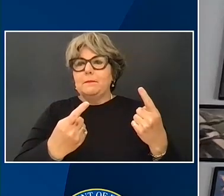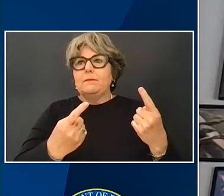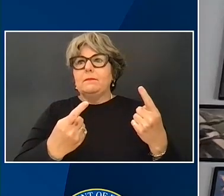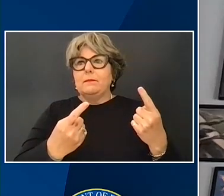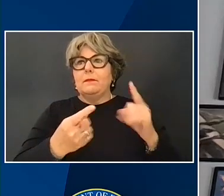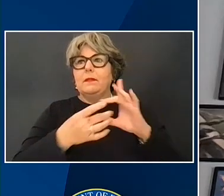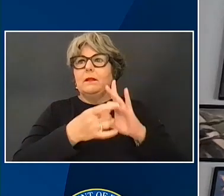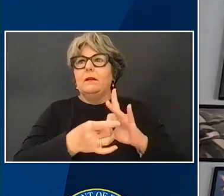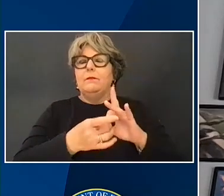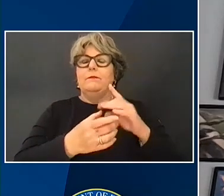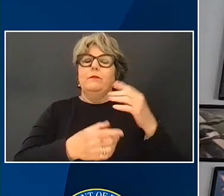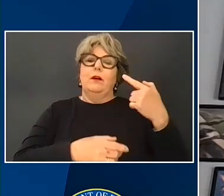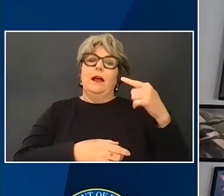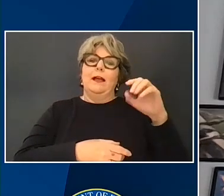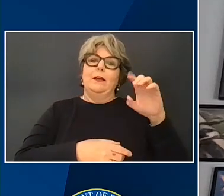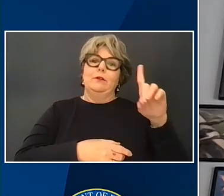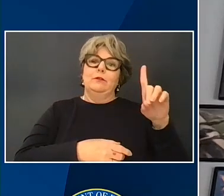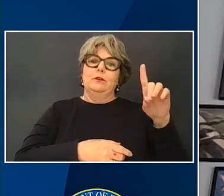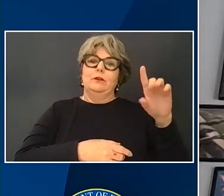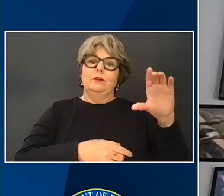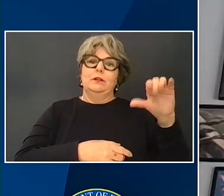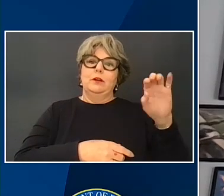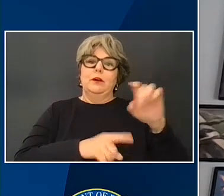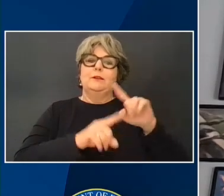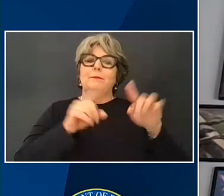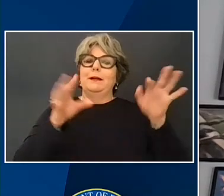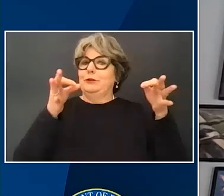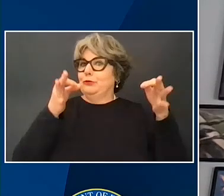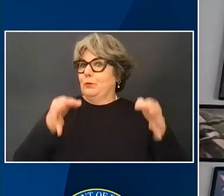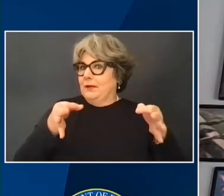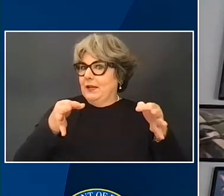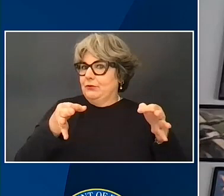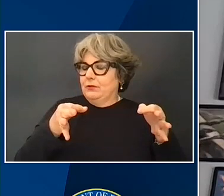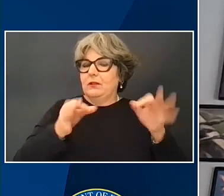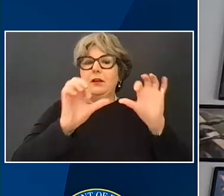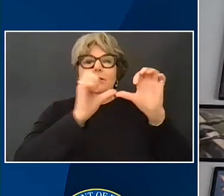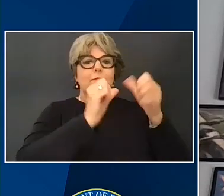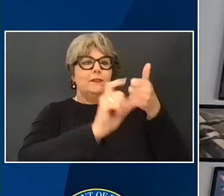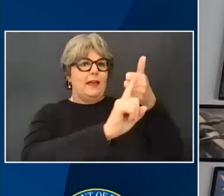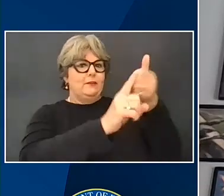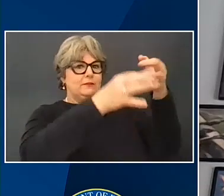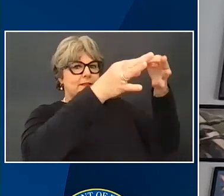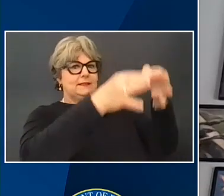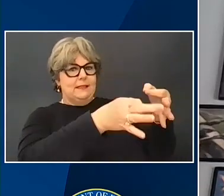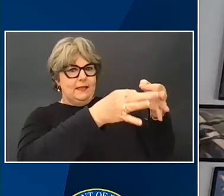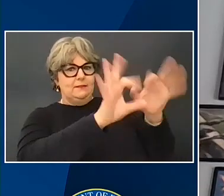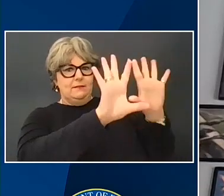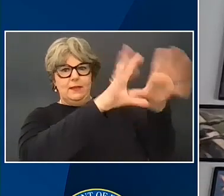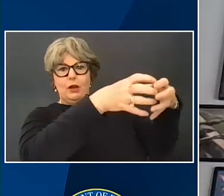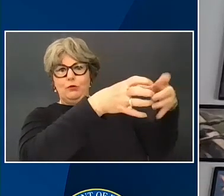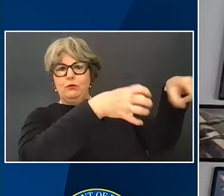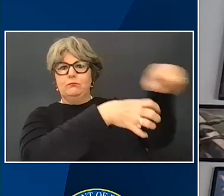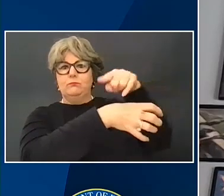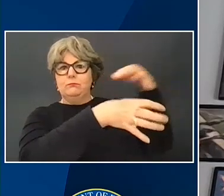causes. But it's really a determination for the agency's decision-making body, you